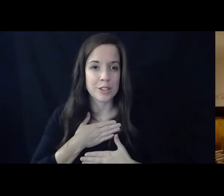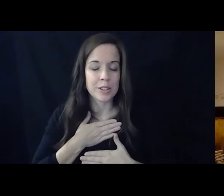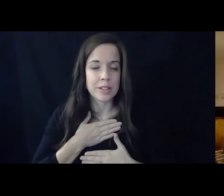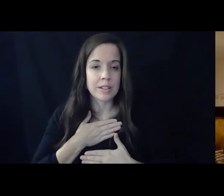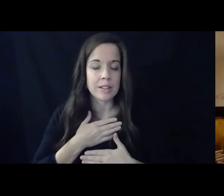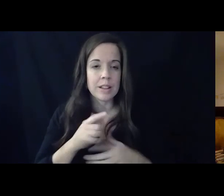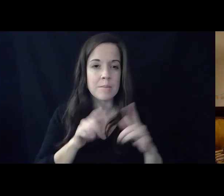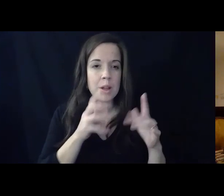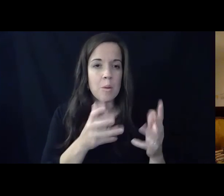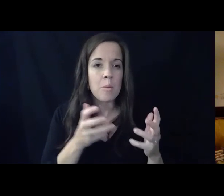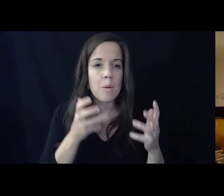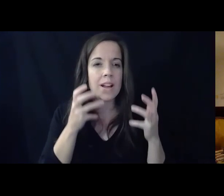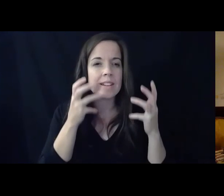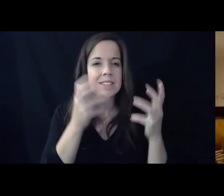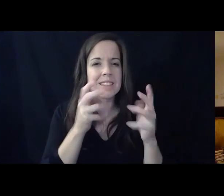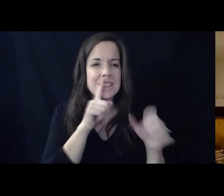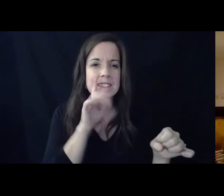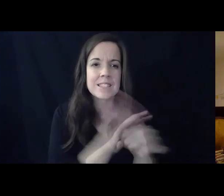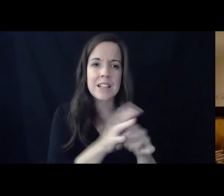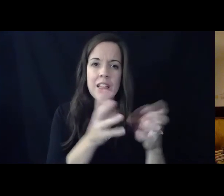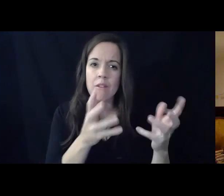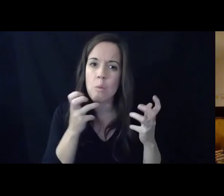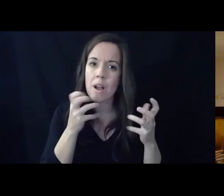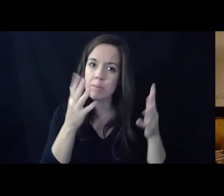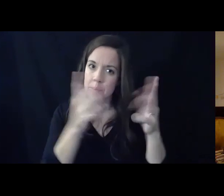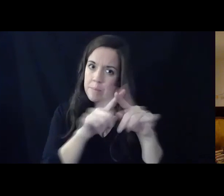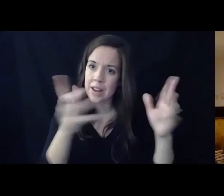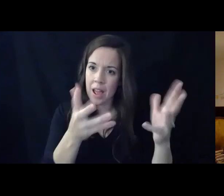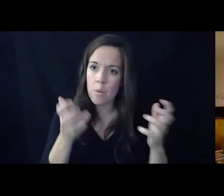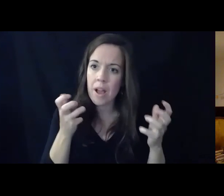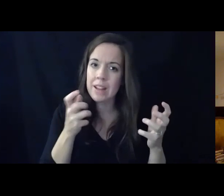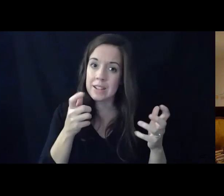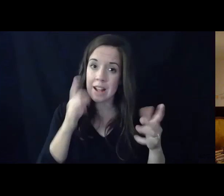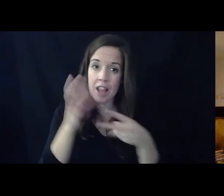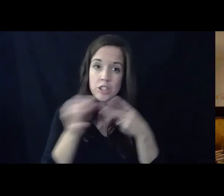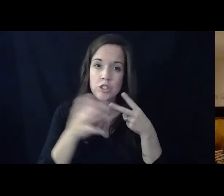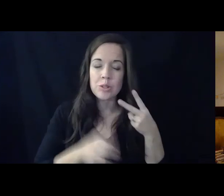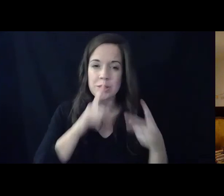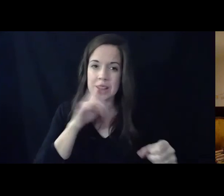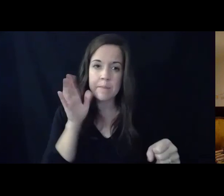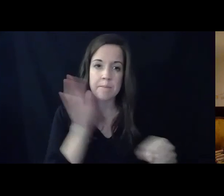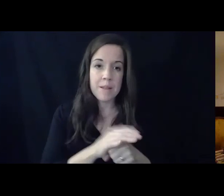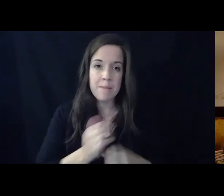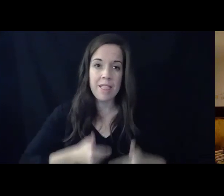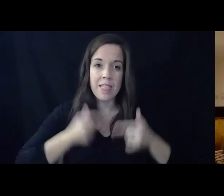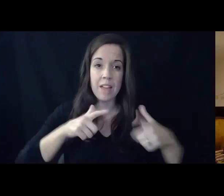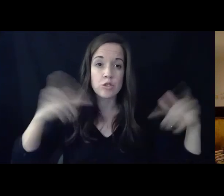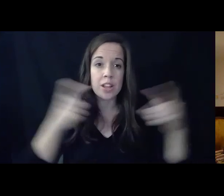seal of want, I did want it, did choose to commit my life’s greatest transgression with a benevolent accomplice, and so,